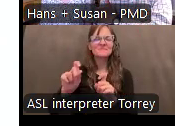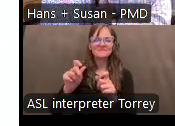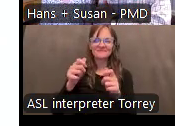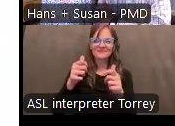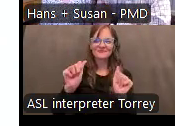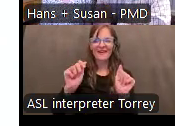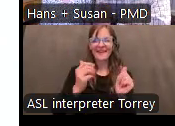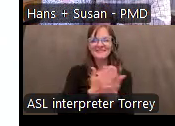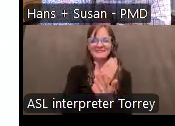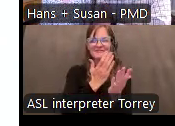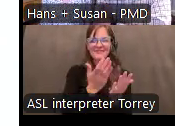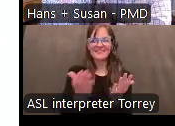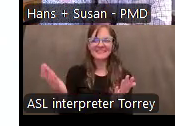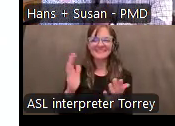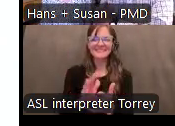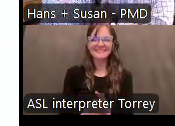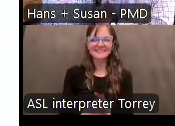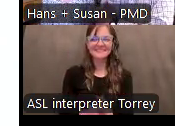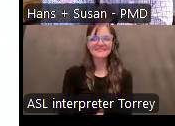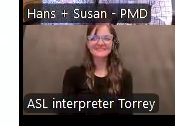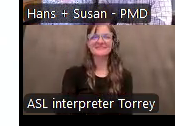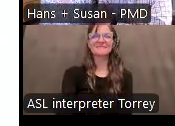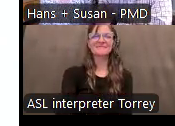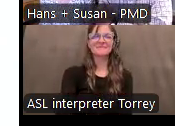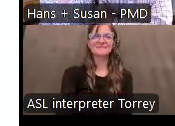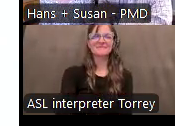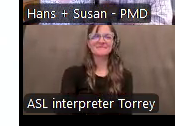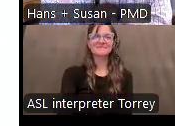Well, once we have all your branding thoughts together